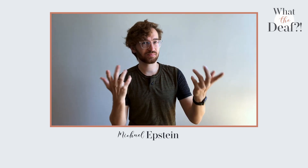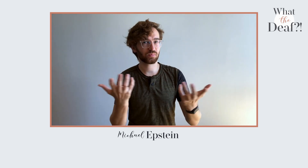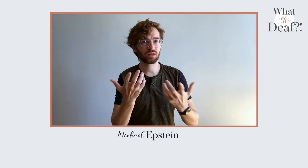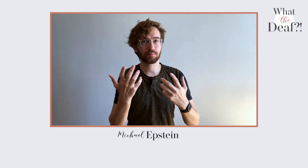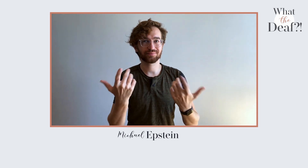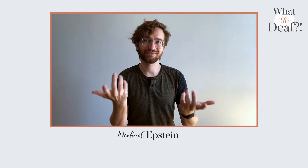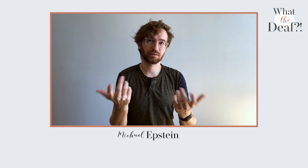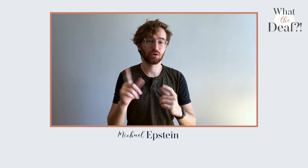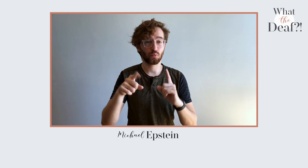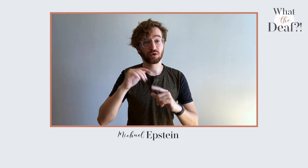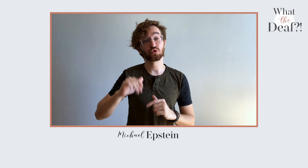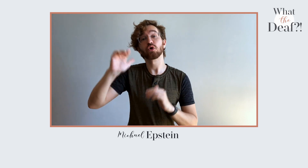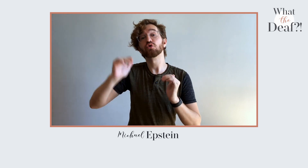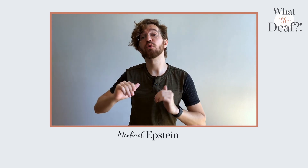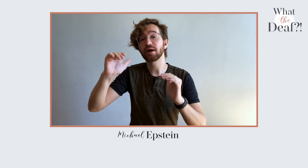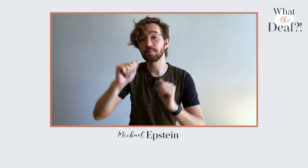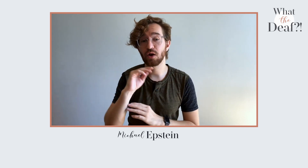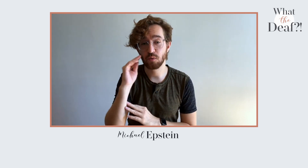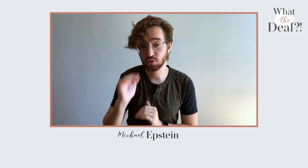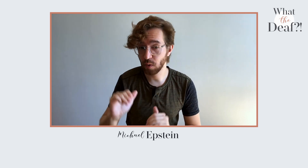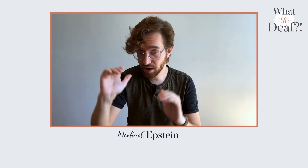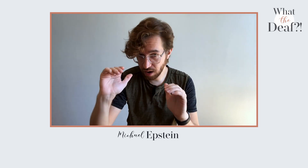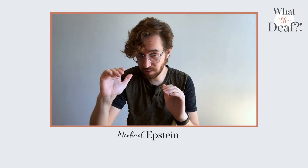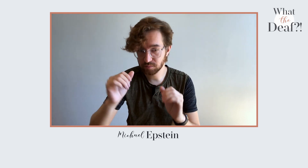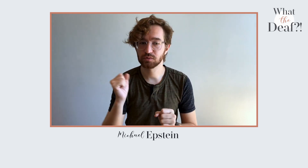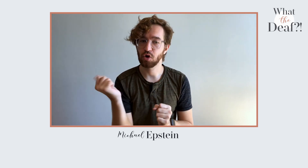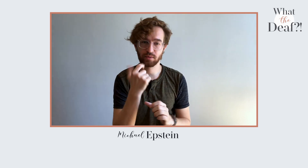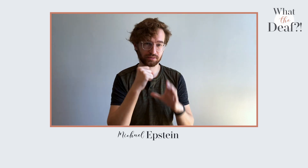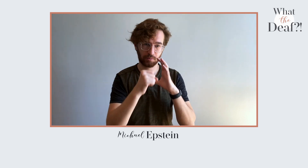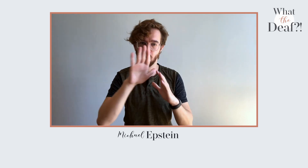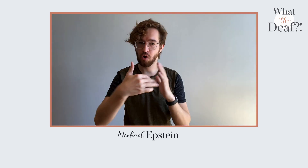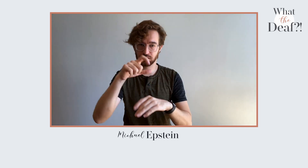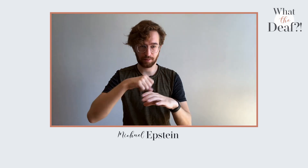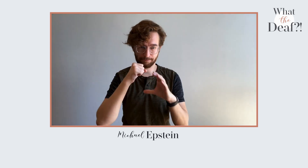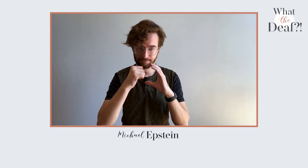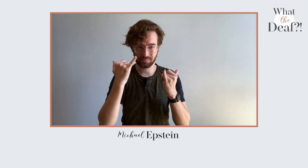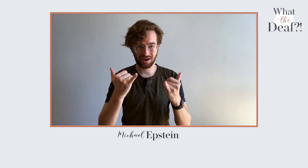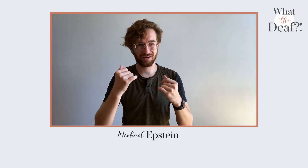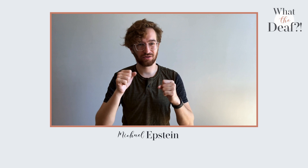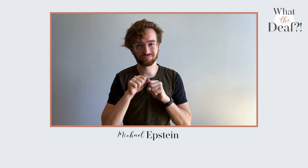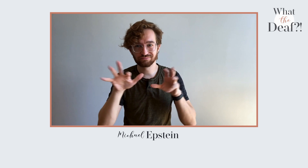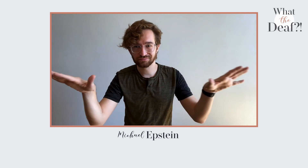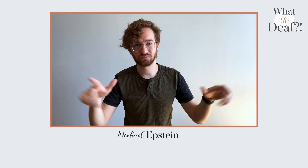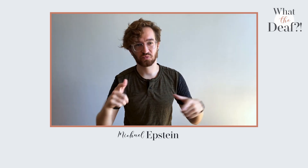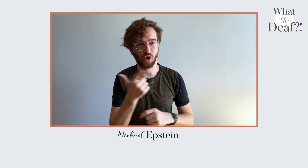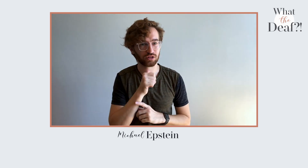But for me, growing up at home, the whole family would sign and speak at the same time so that all of the adults